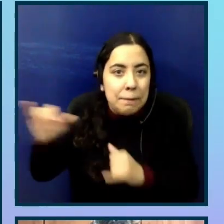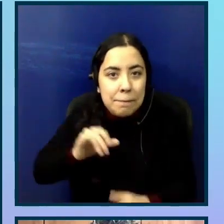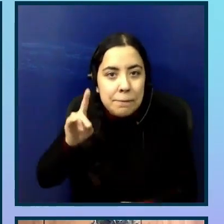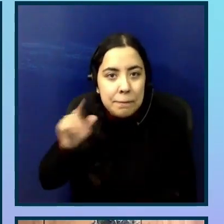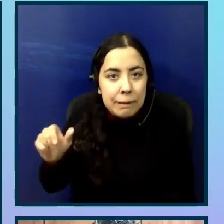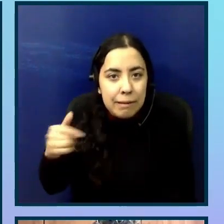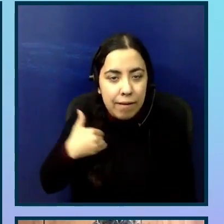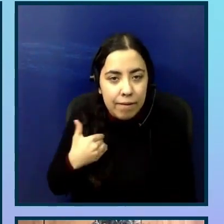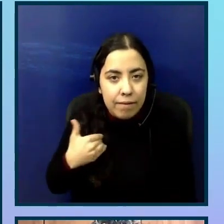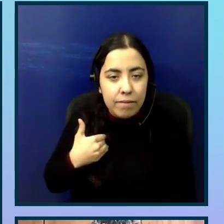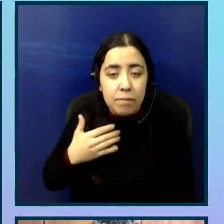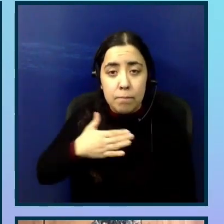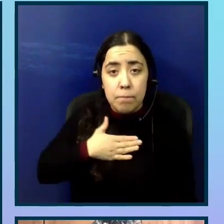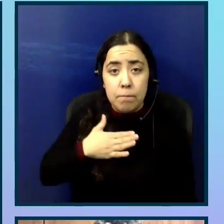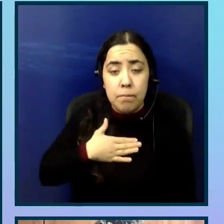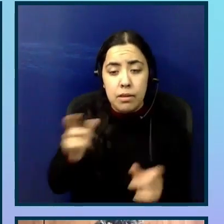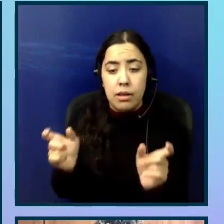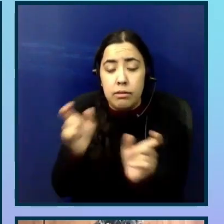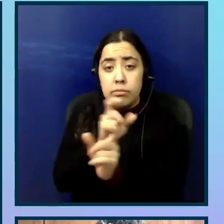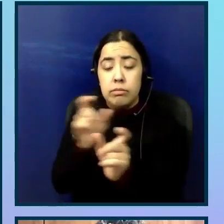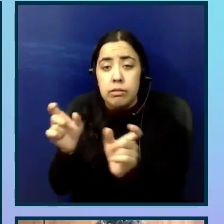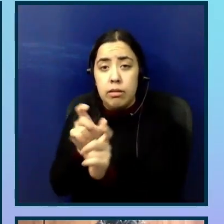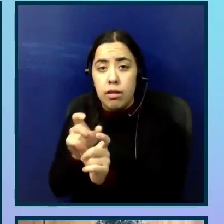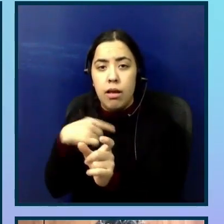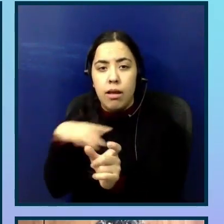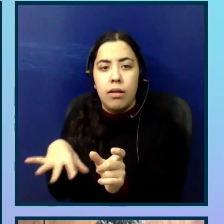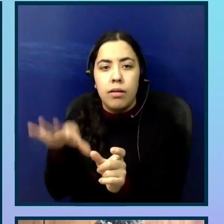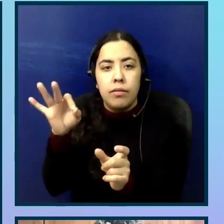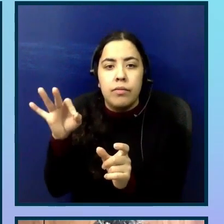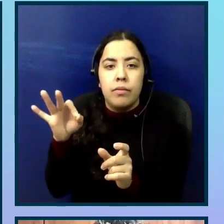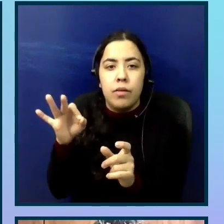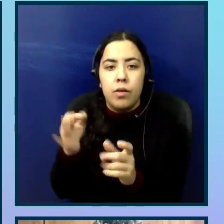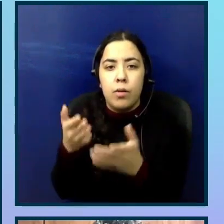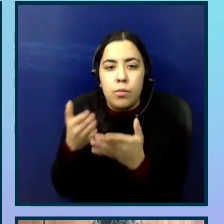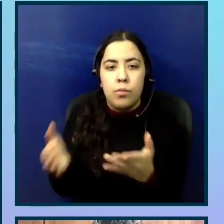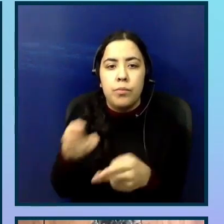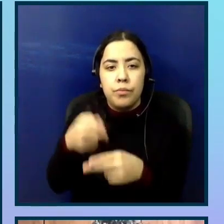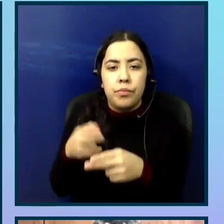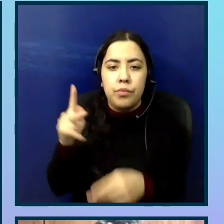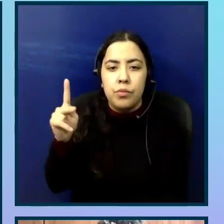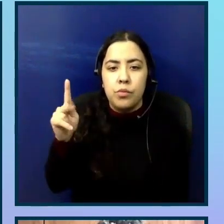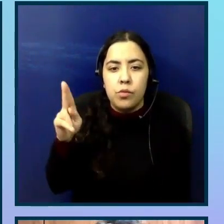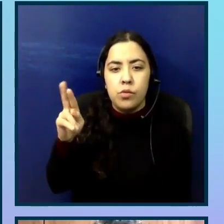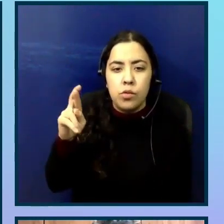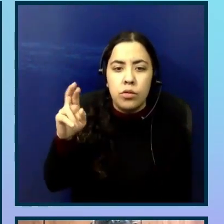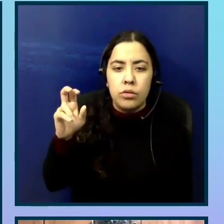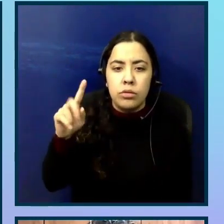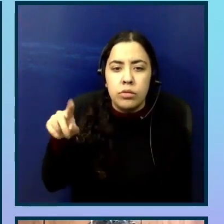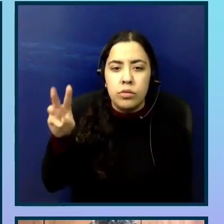I found the product called Kurzweil 3000 that was able for me to keep up with reading.